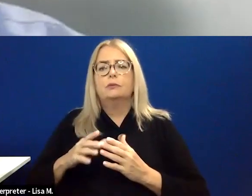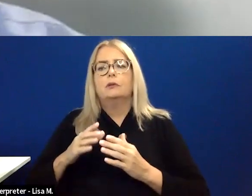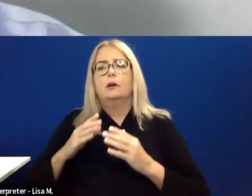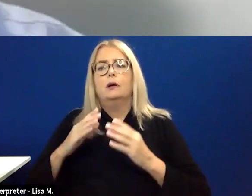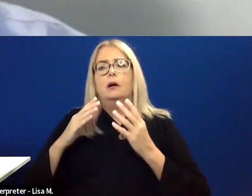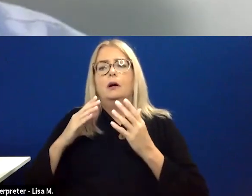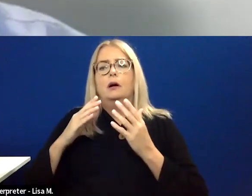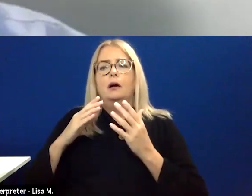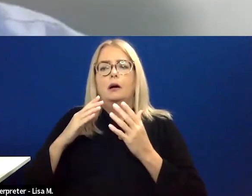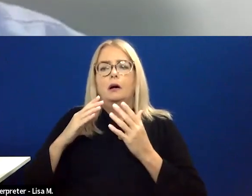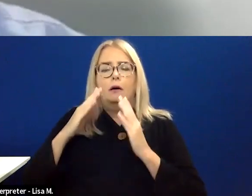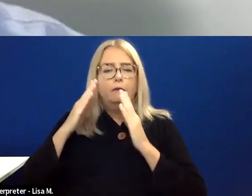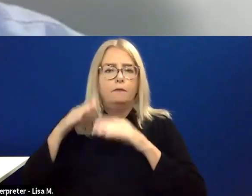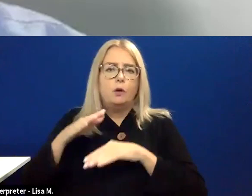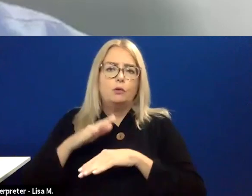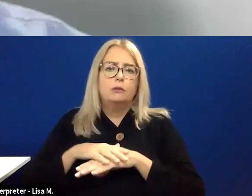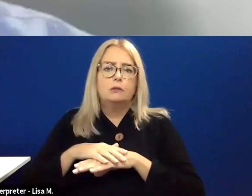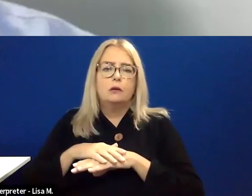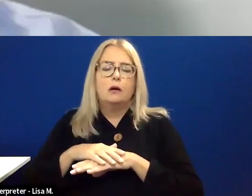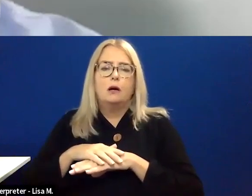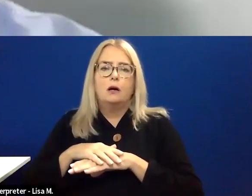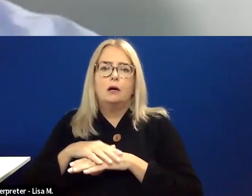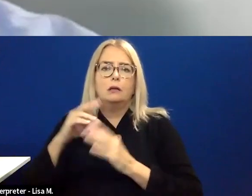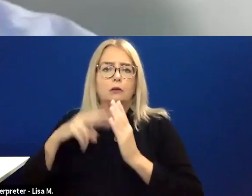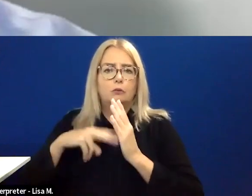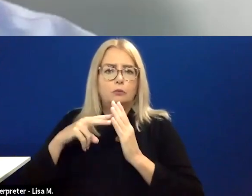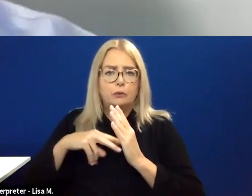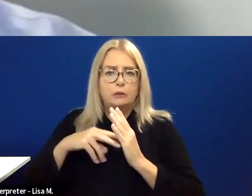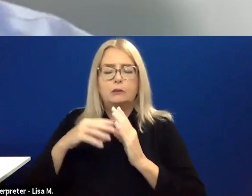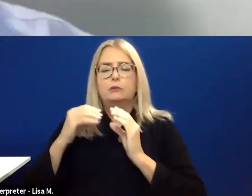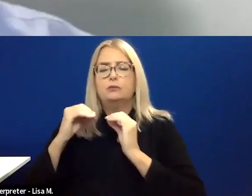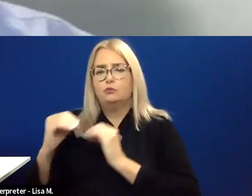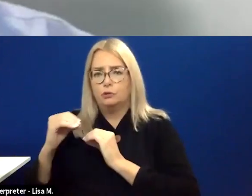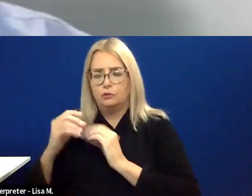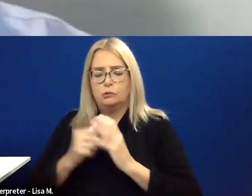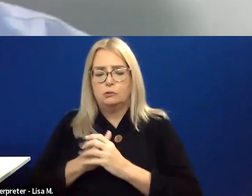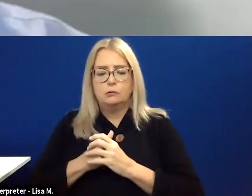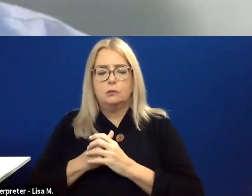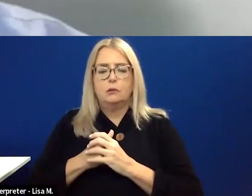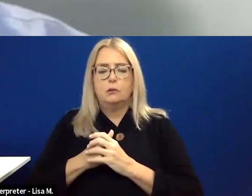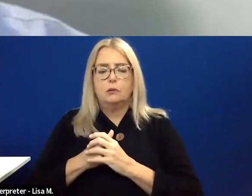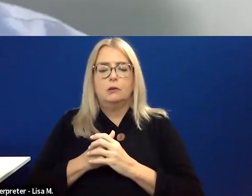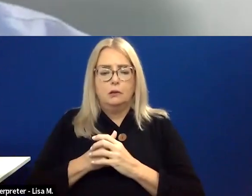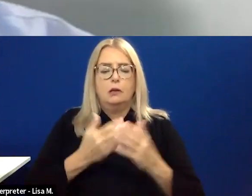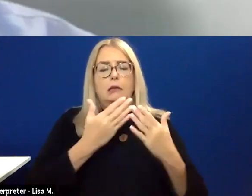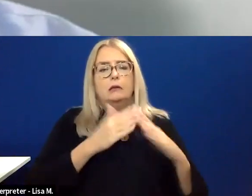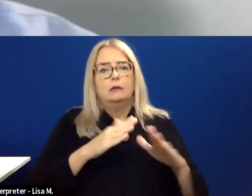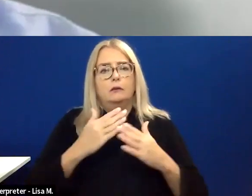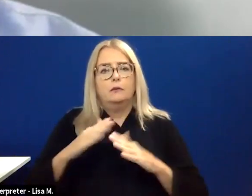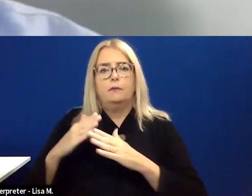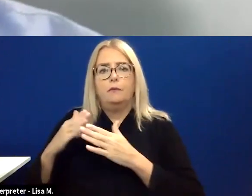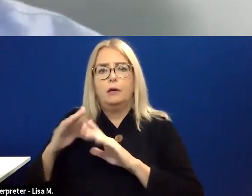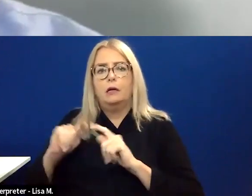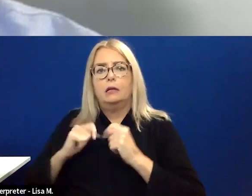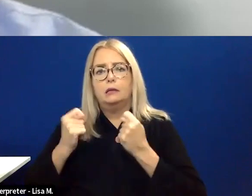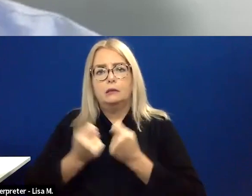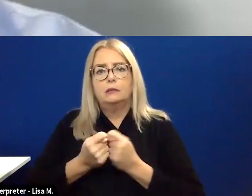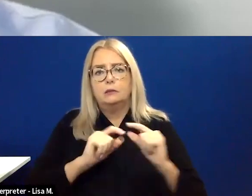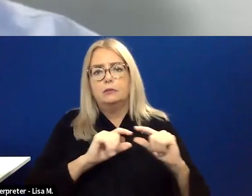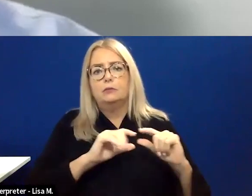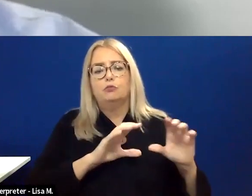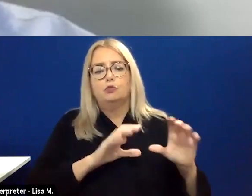to instruction and so they broke the team up into groups and uh really I think like three